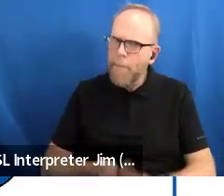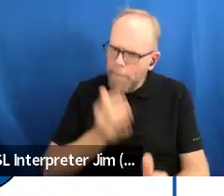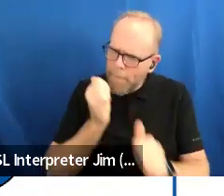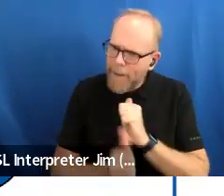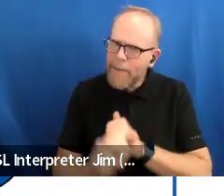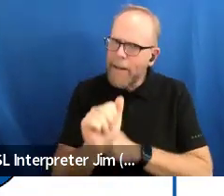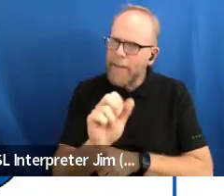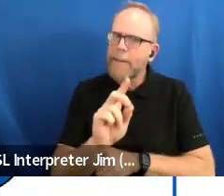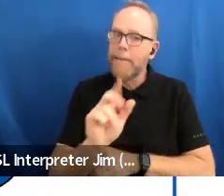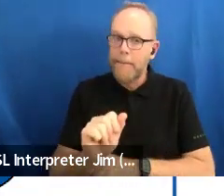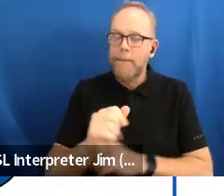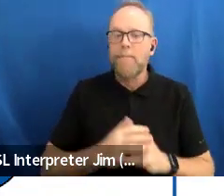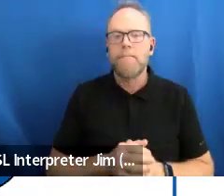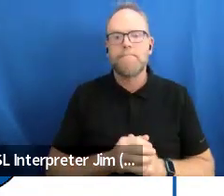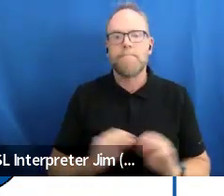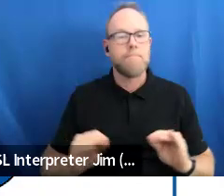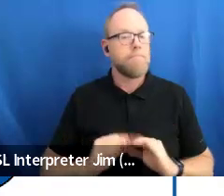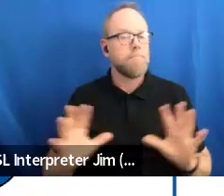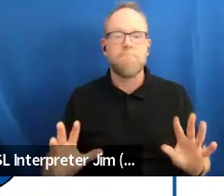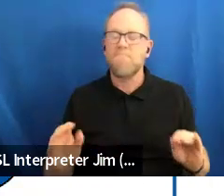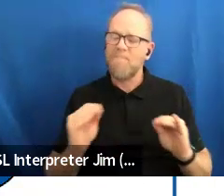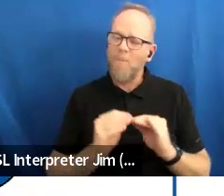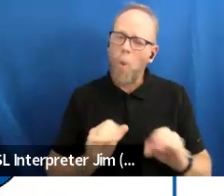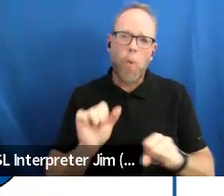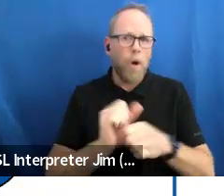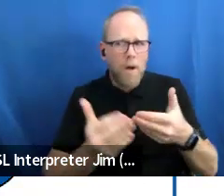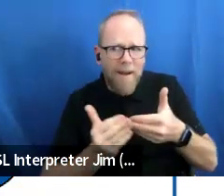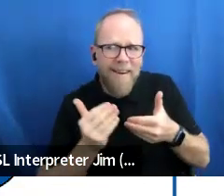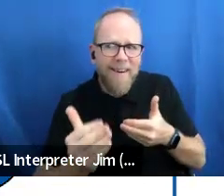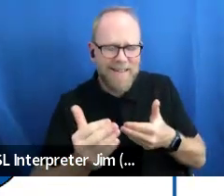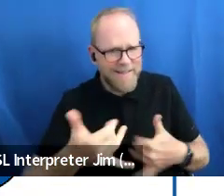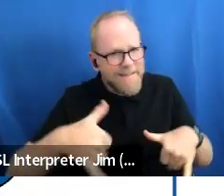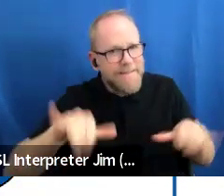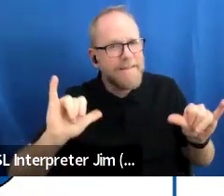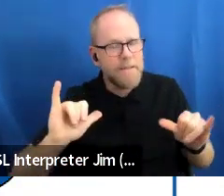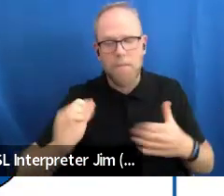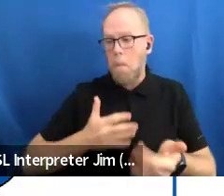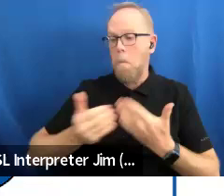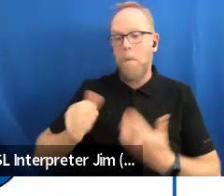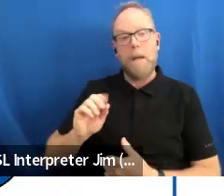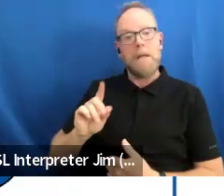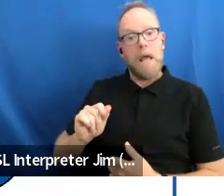And there's obviously much more work to do, even though the ADA has done a lot for us.